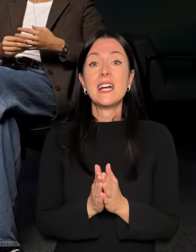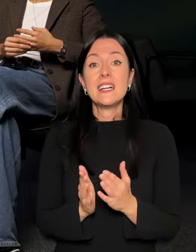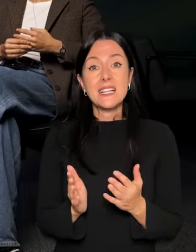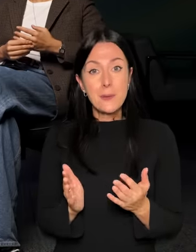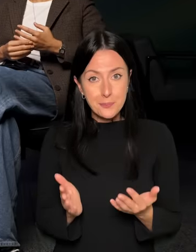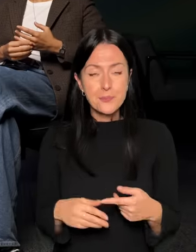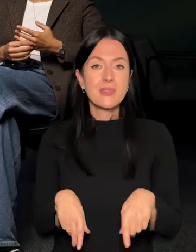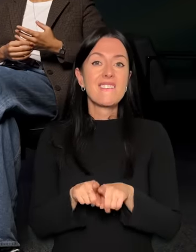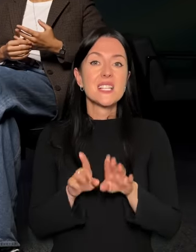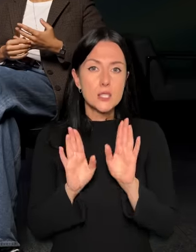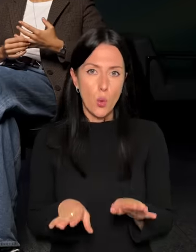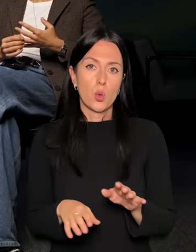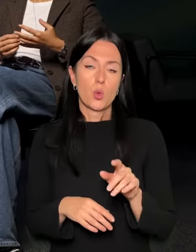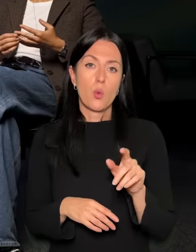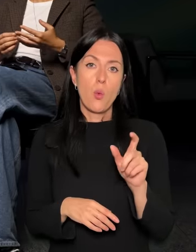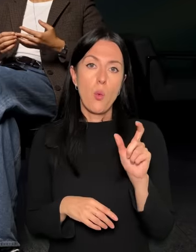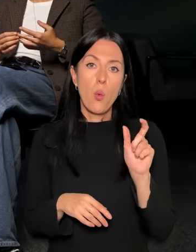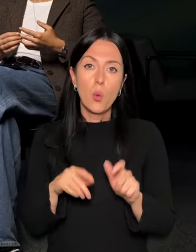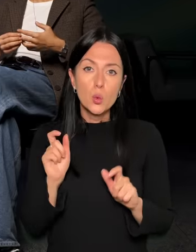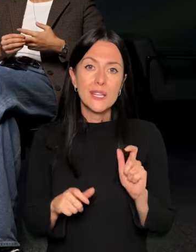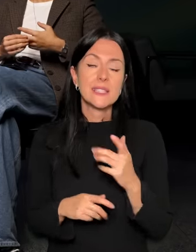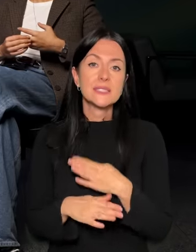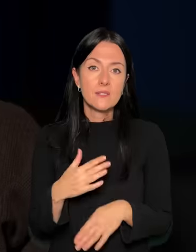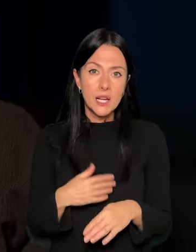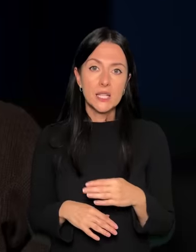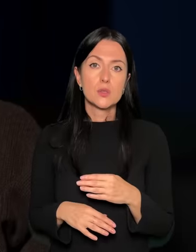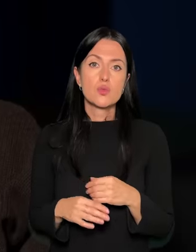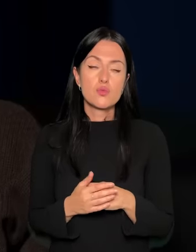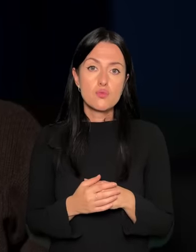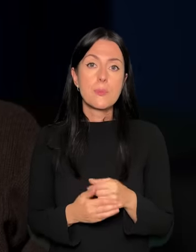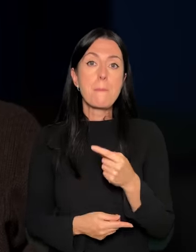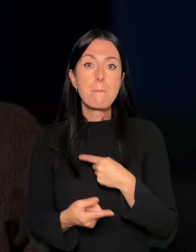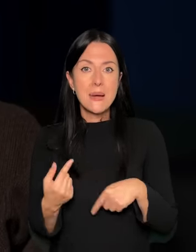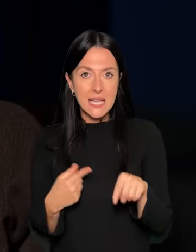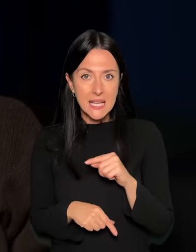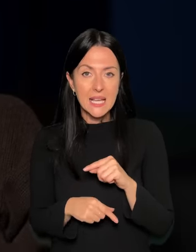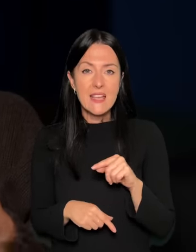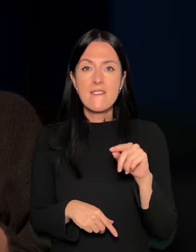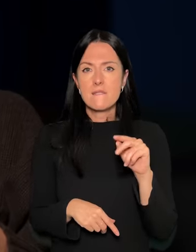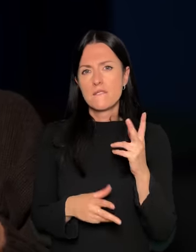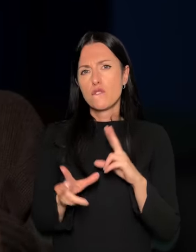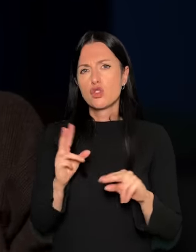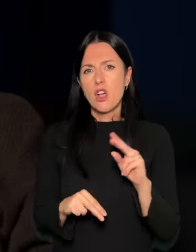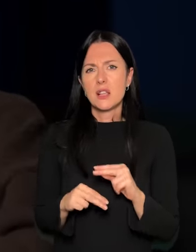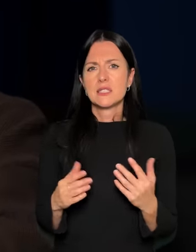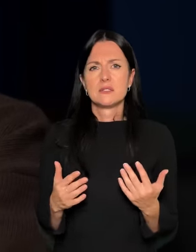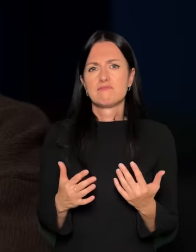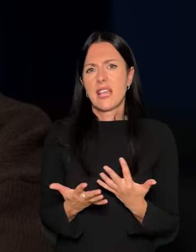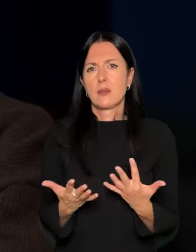but, anyway, people with disabilities, we considered them somehow different.